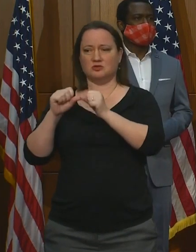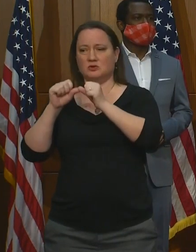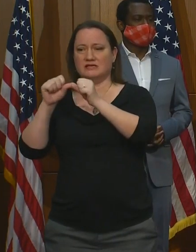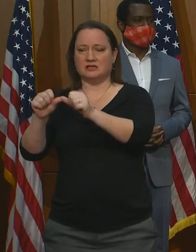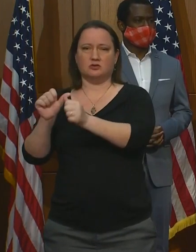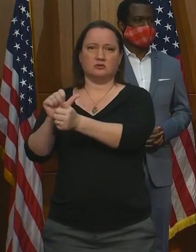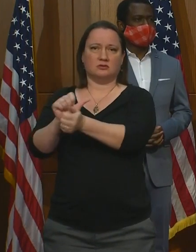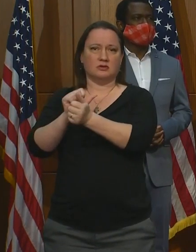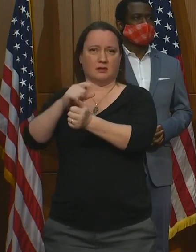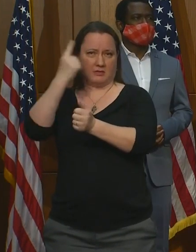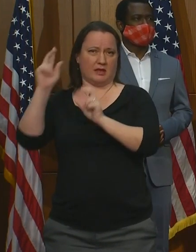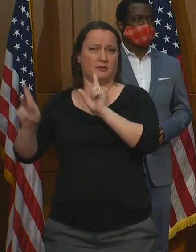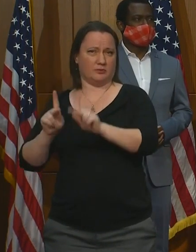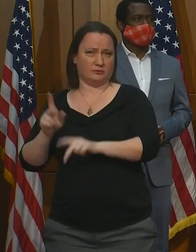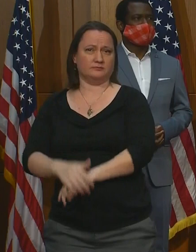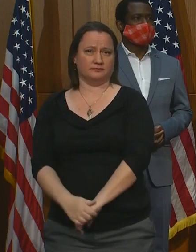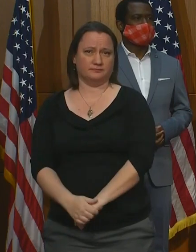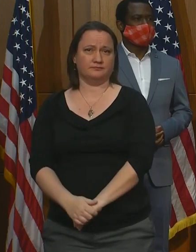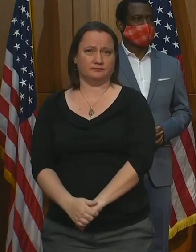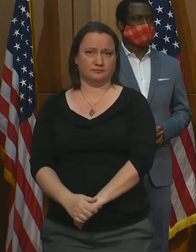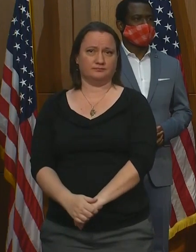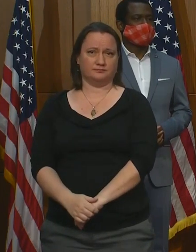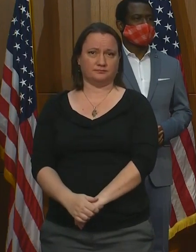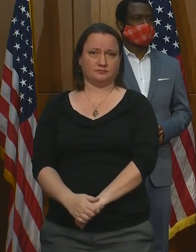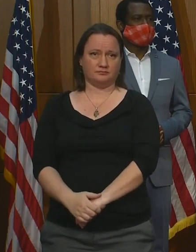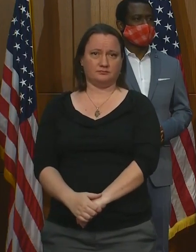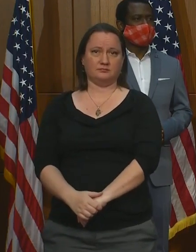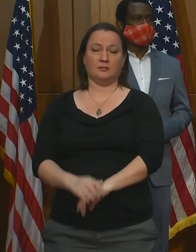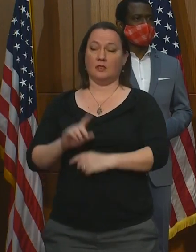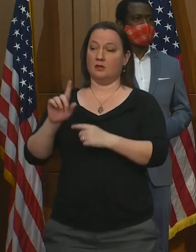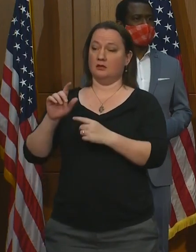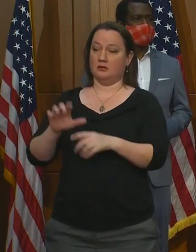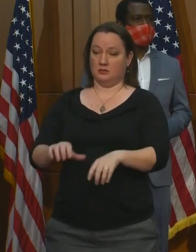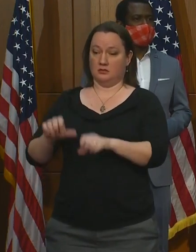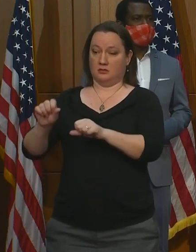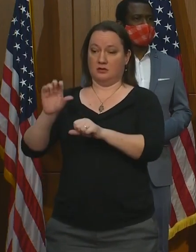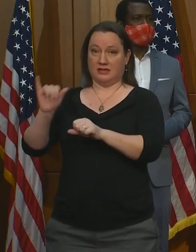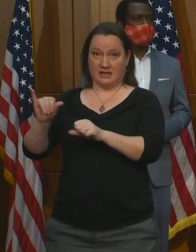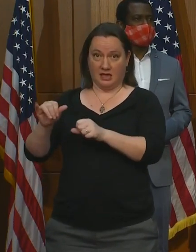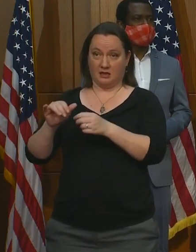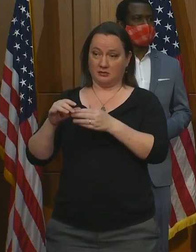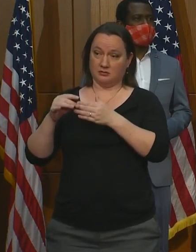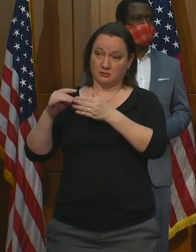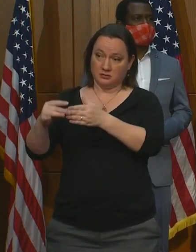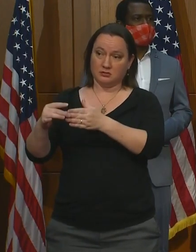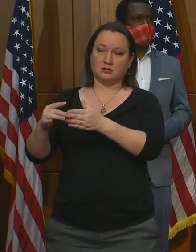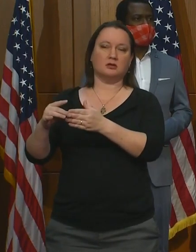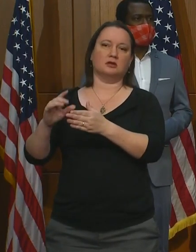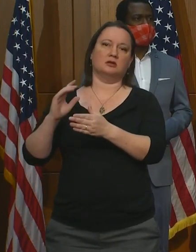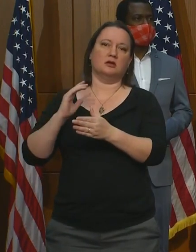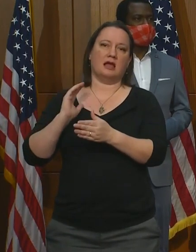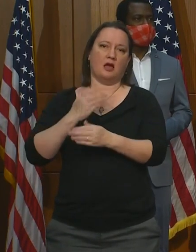CONTINUE THE ENSLAVEMENT OF BLACK PEOPLE. AND IN SO DOING